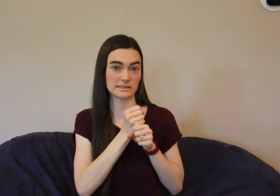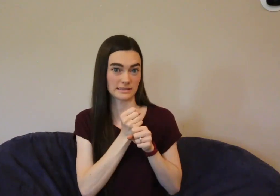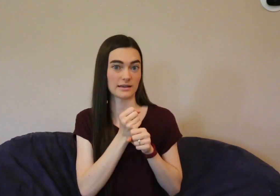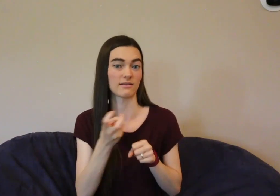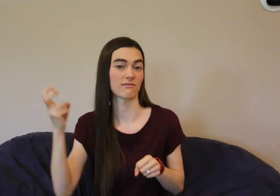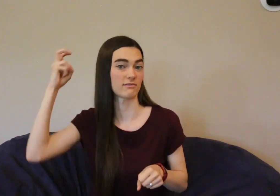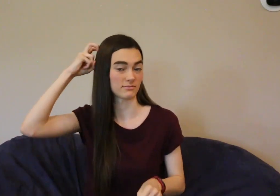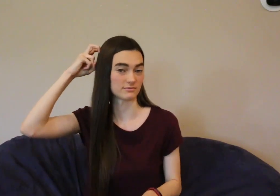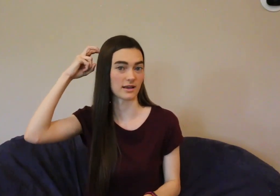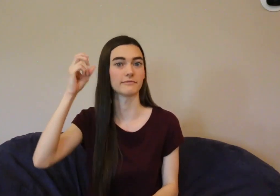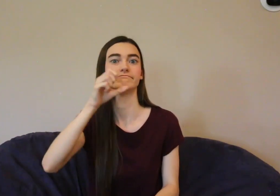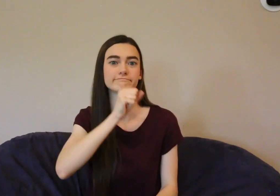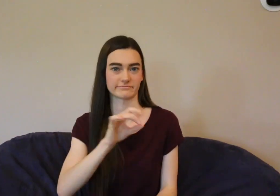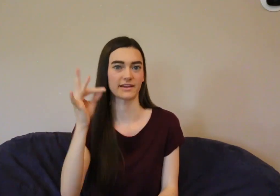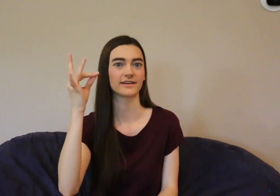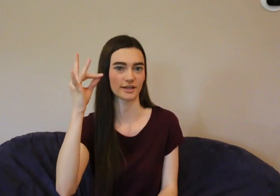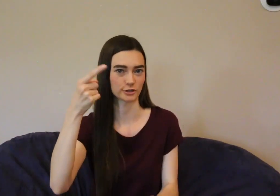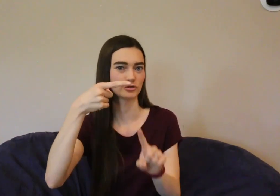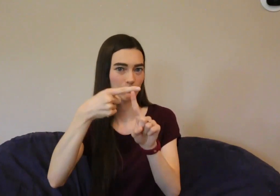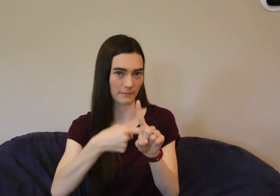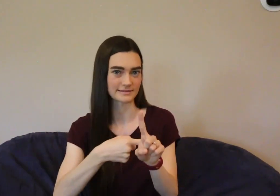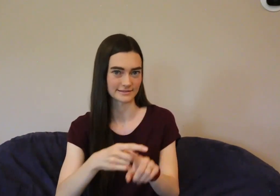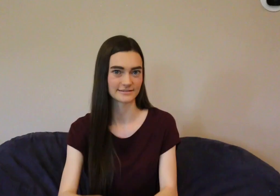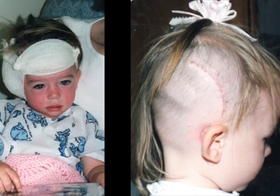to receive a cochlear implant at 18 months old.